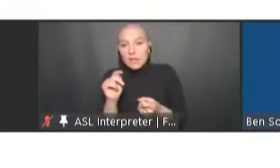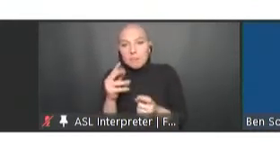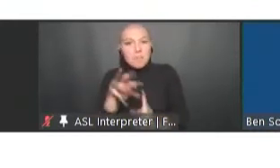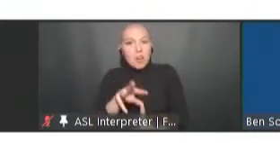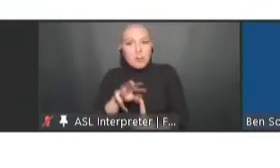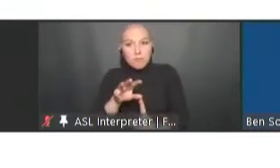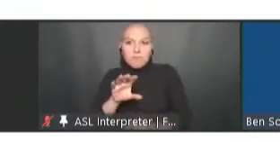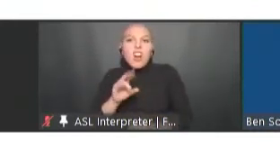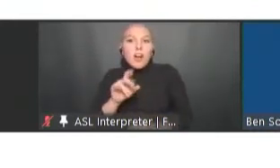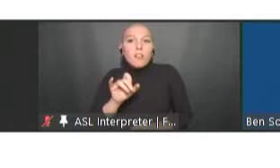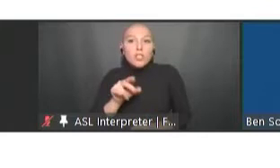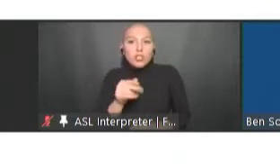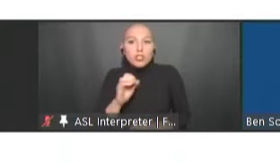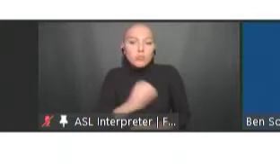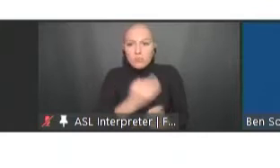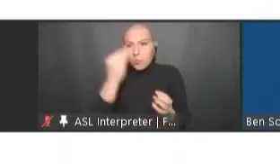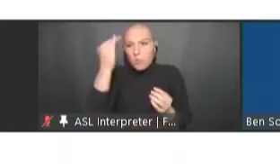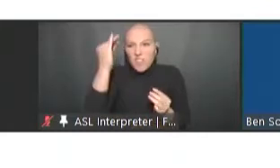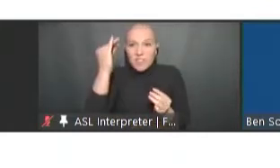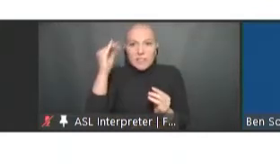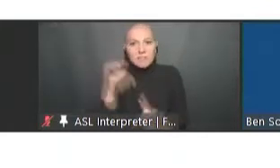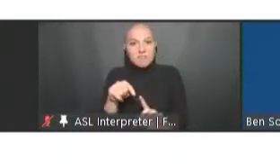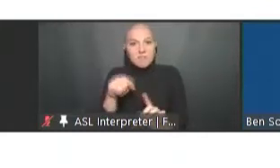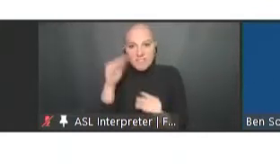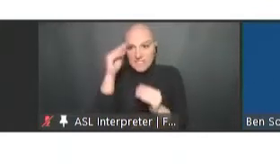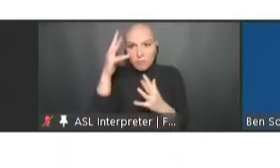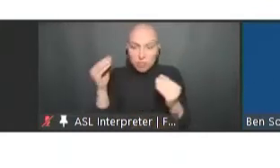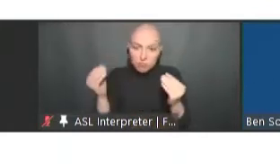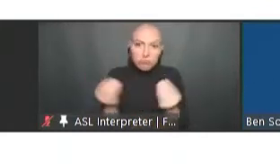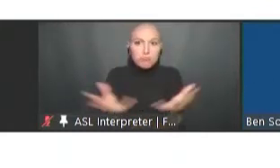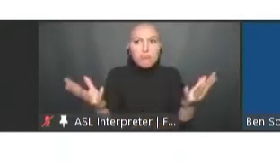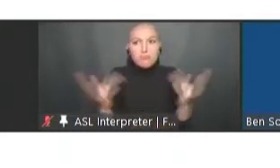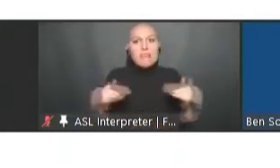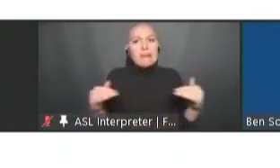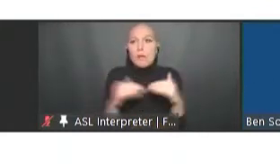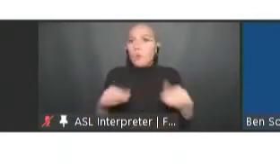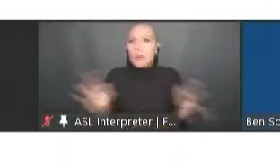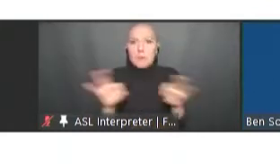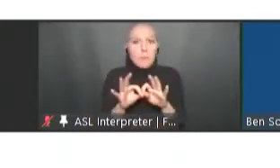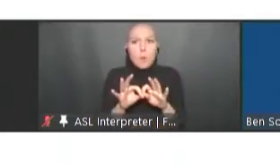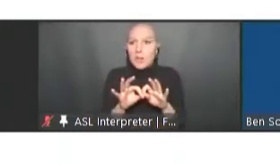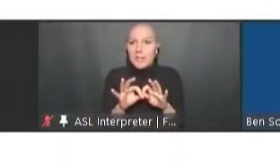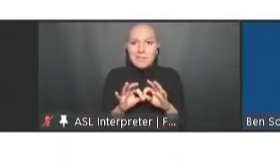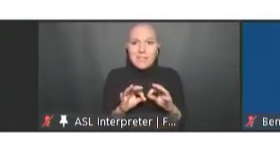dissemination is an equally important part here, in addition to methodological rigor. John Donne: Fantastic, thank you.